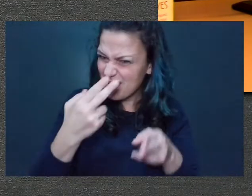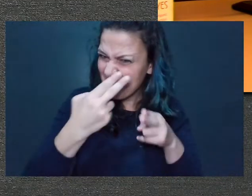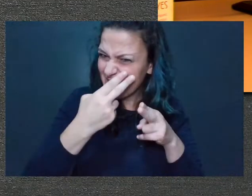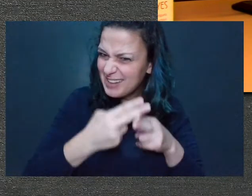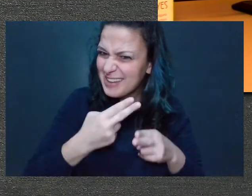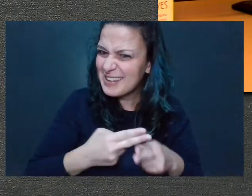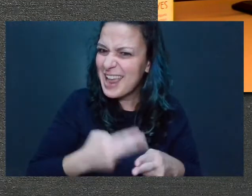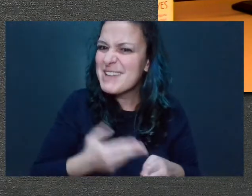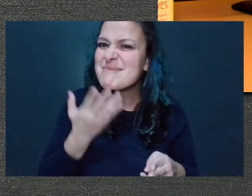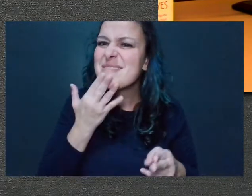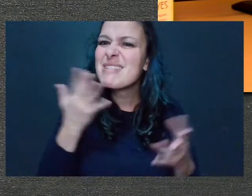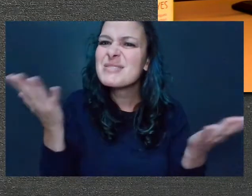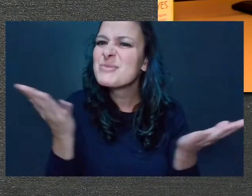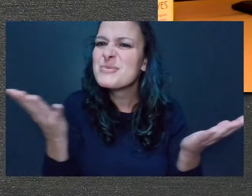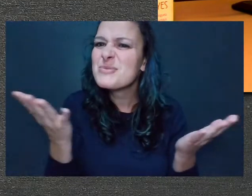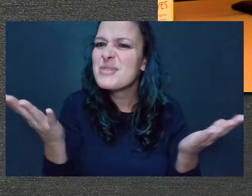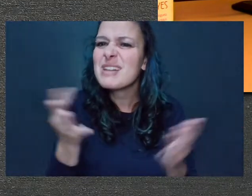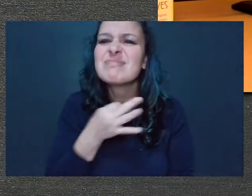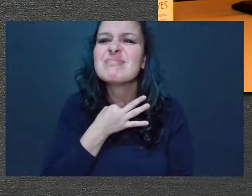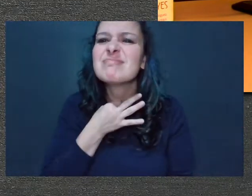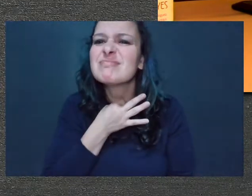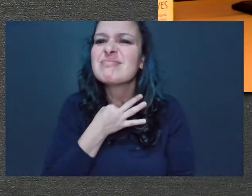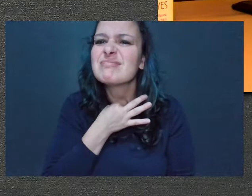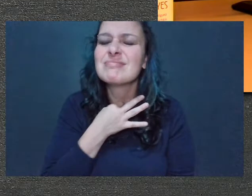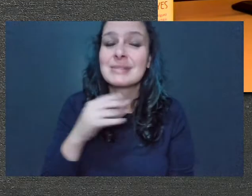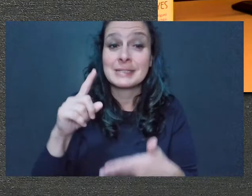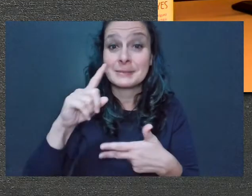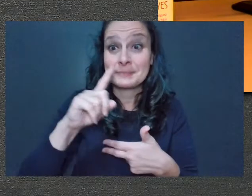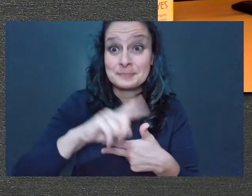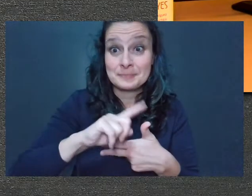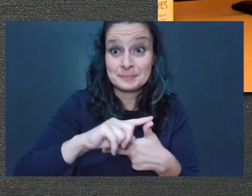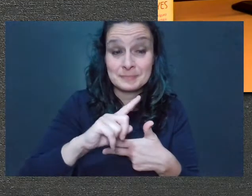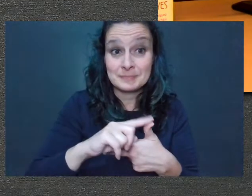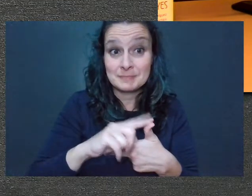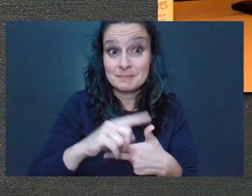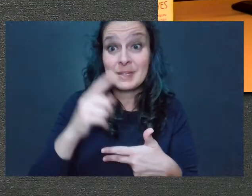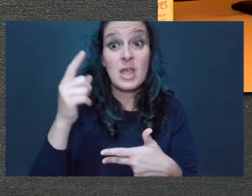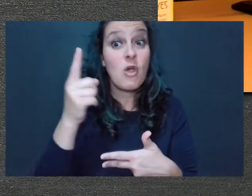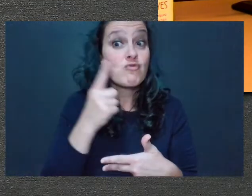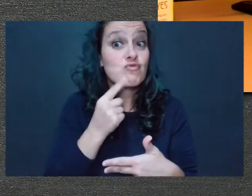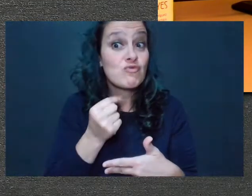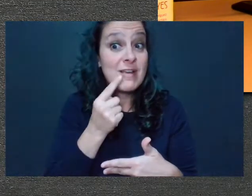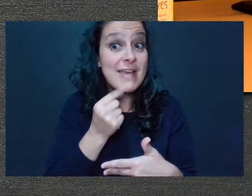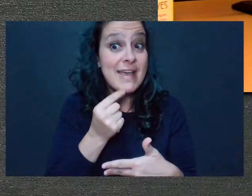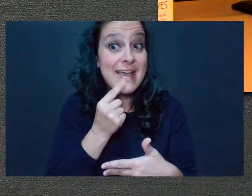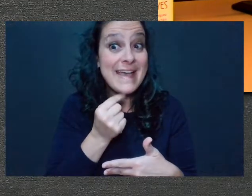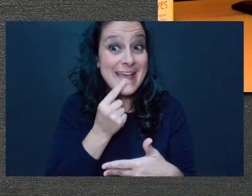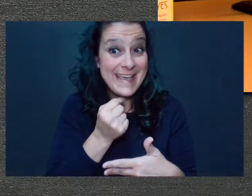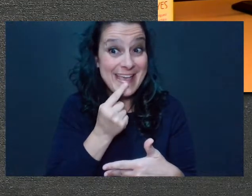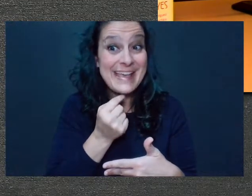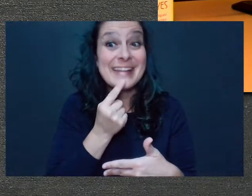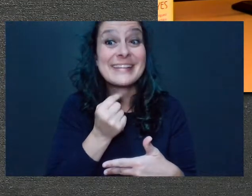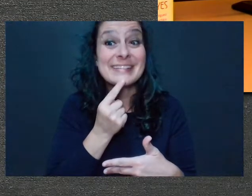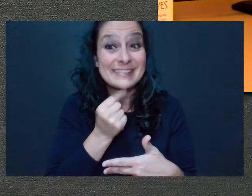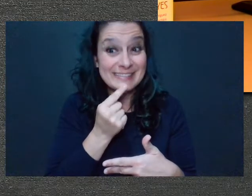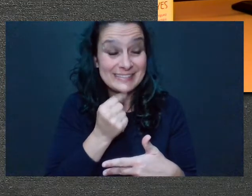that she used in her flower painting here? I see, that's right, reds,